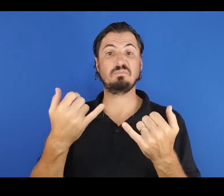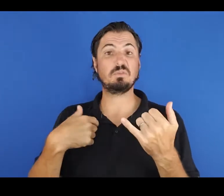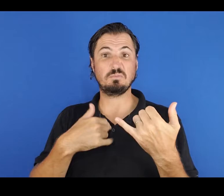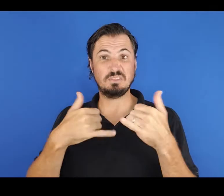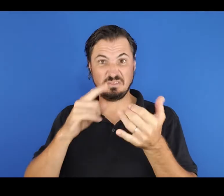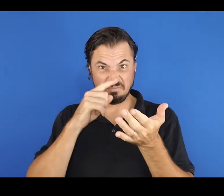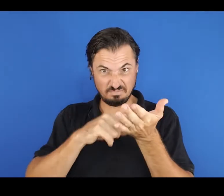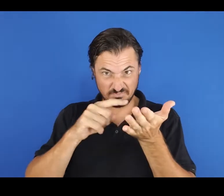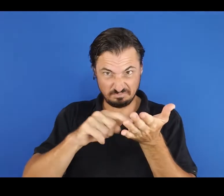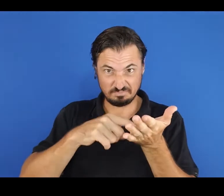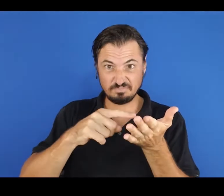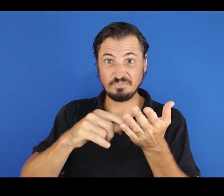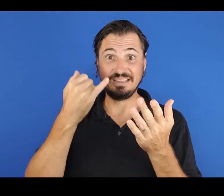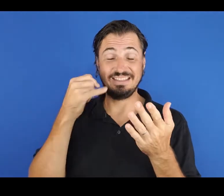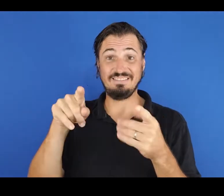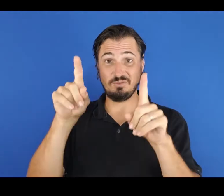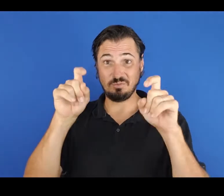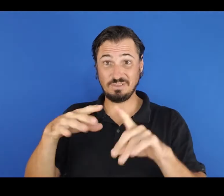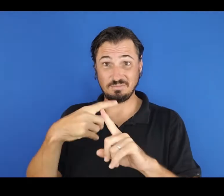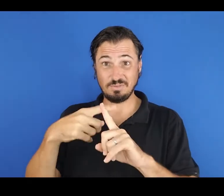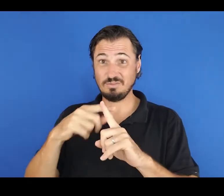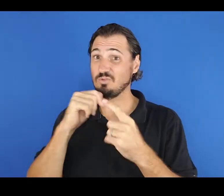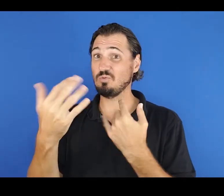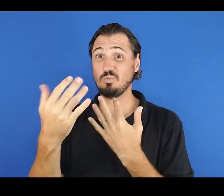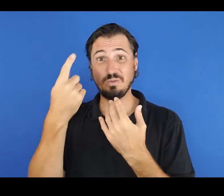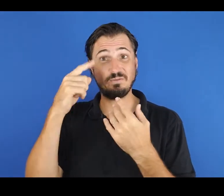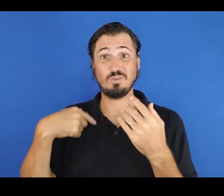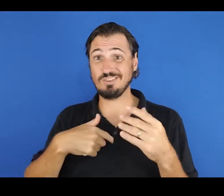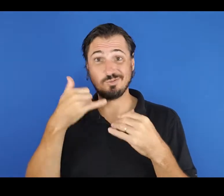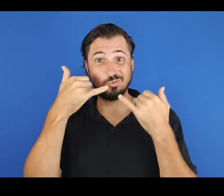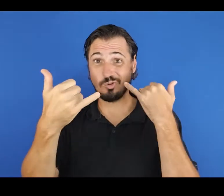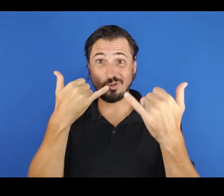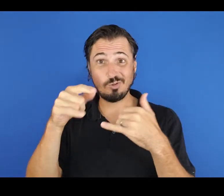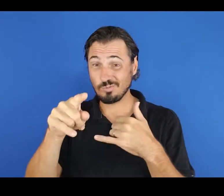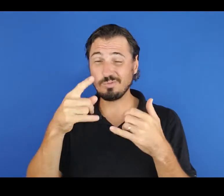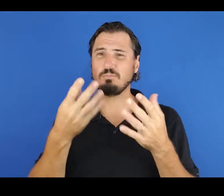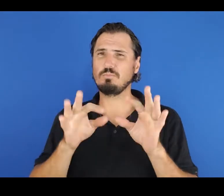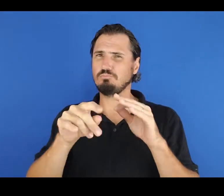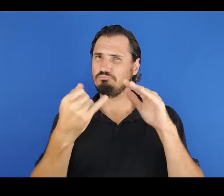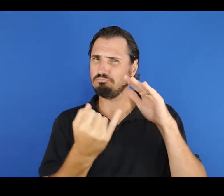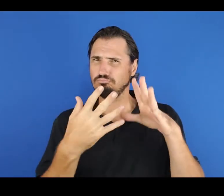If you test positive, don’t wait for us to call. Isolate yourself immediately and inform your close contacts.